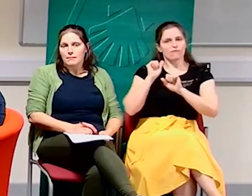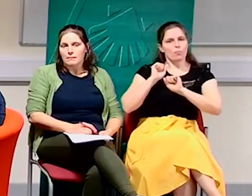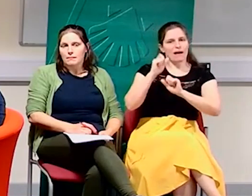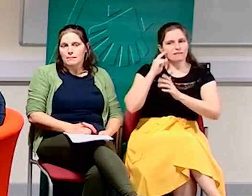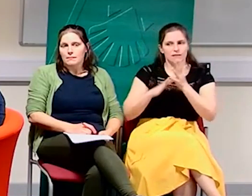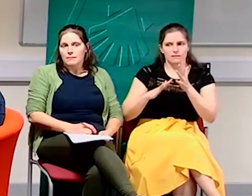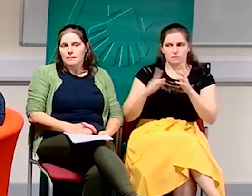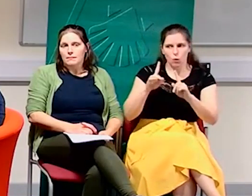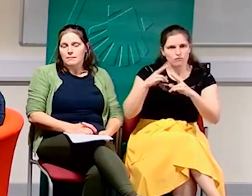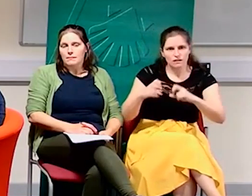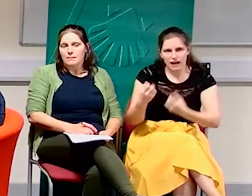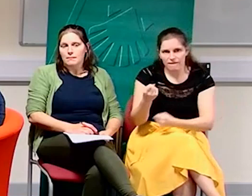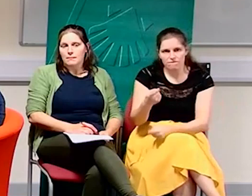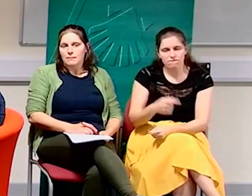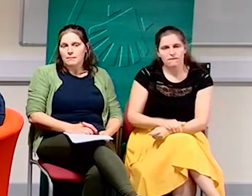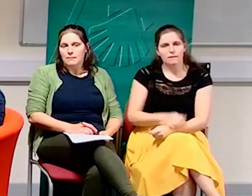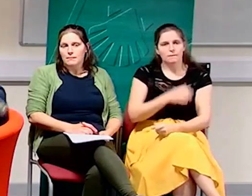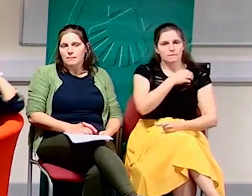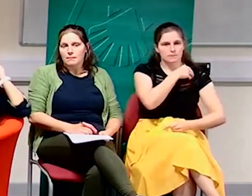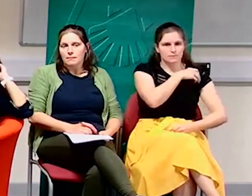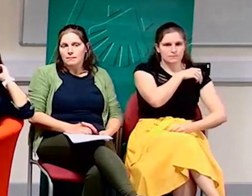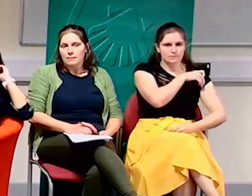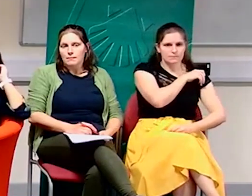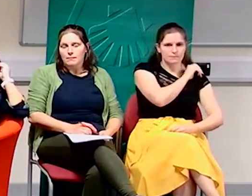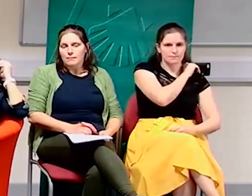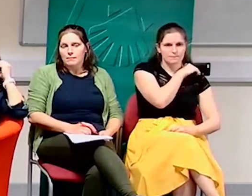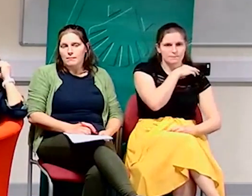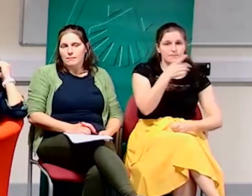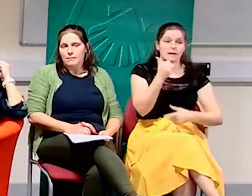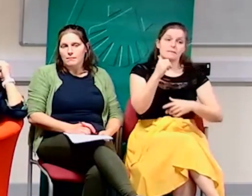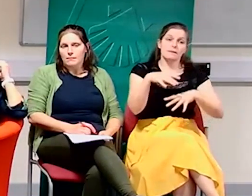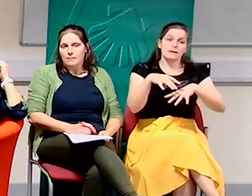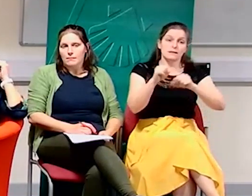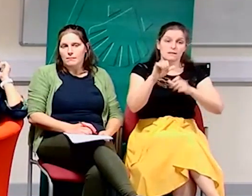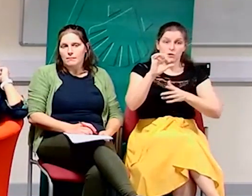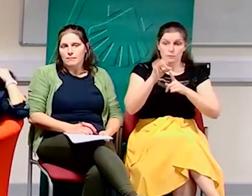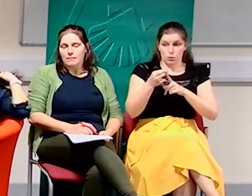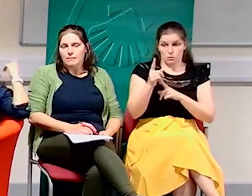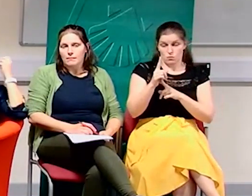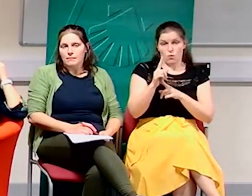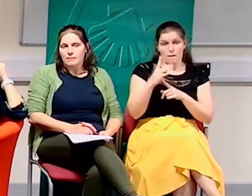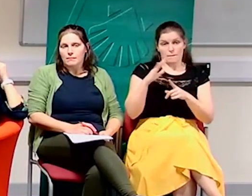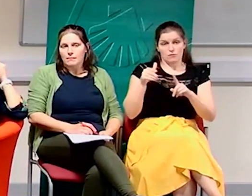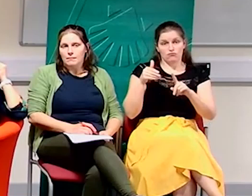you did that sorry yeah um can I say that maybe a starting point was recognizing the provision